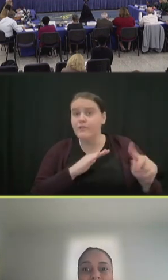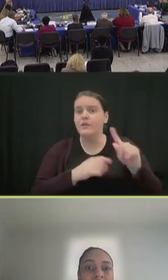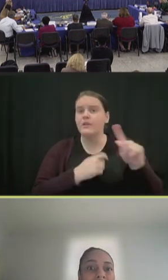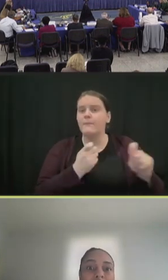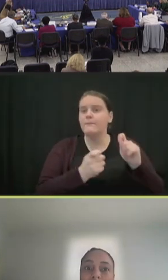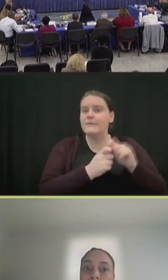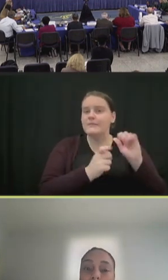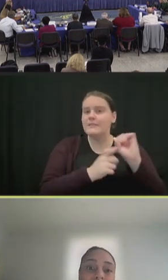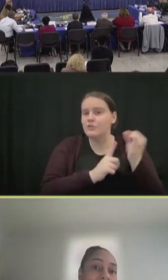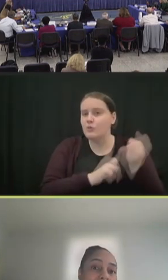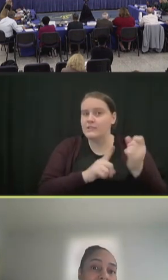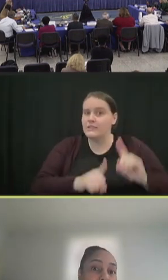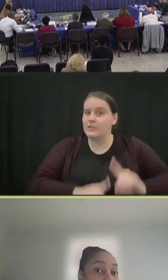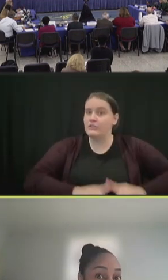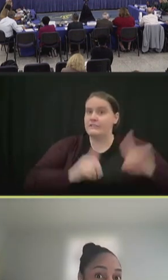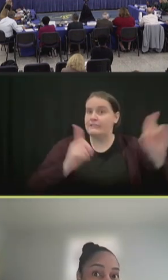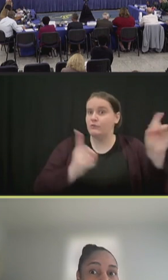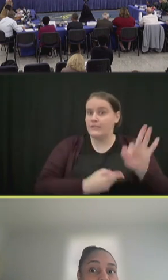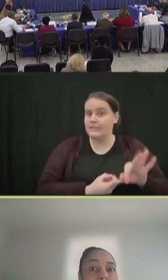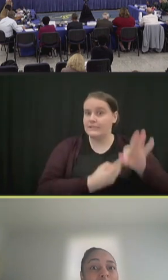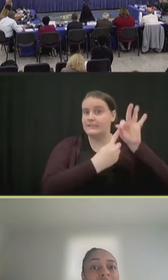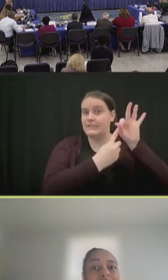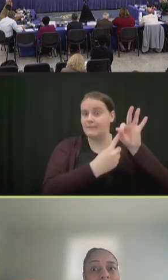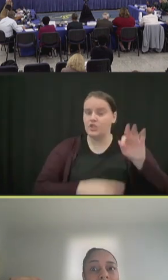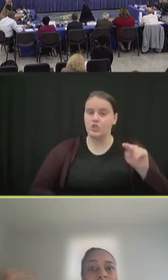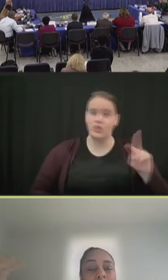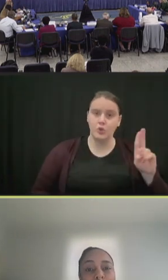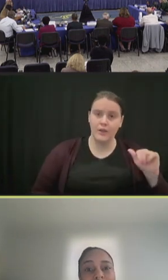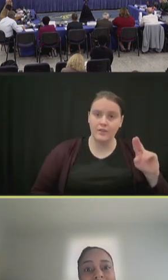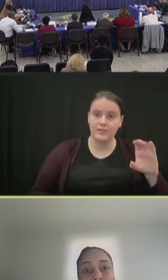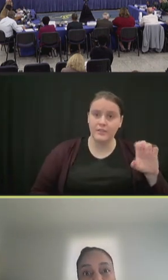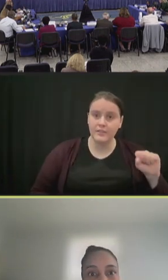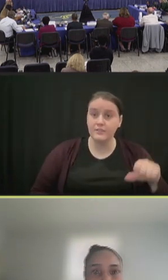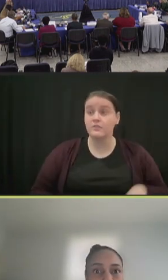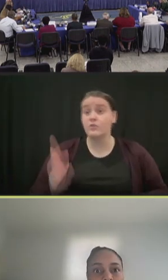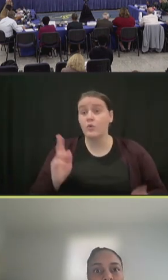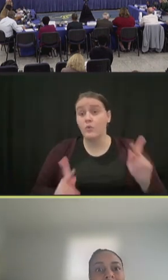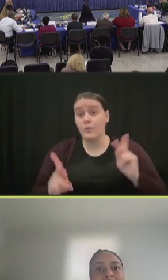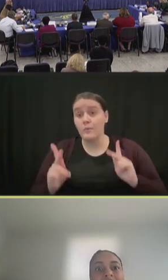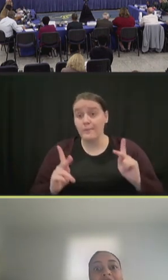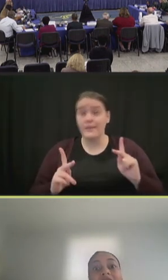So that folks at the register, as well as the person administering the vaccine,